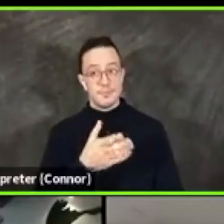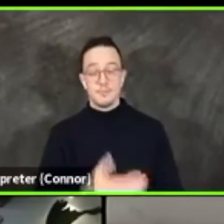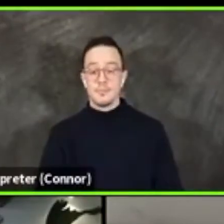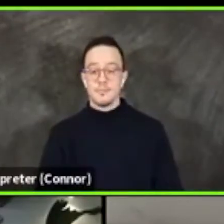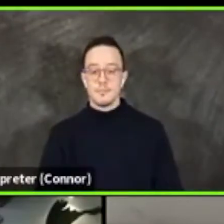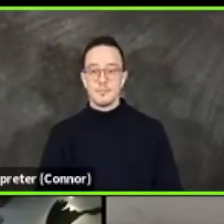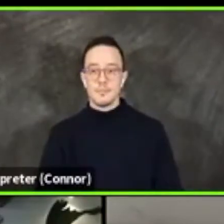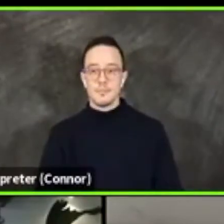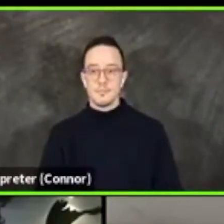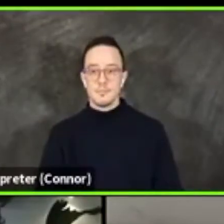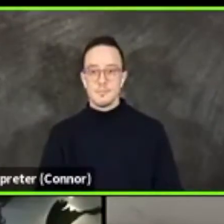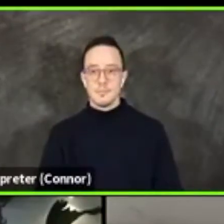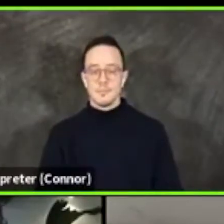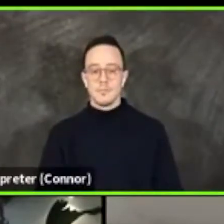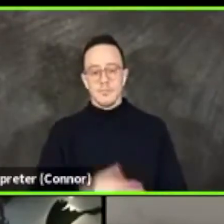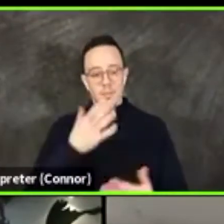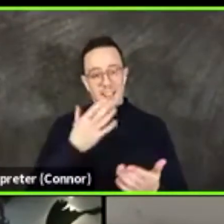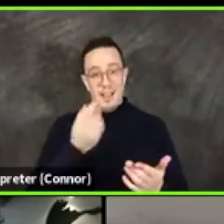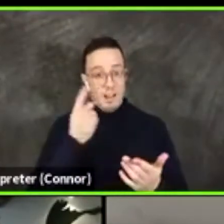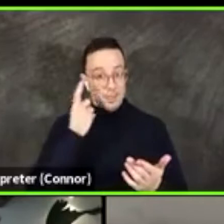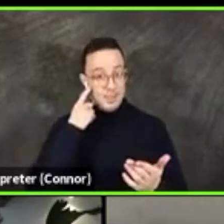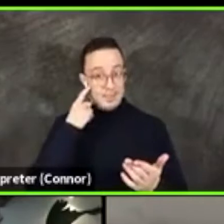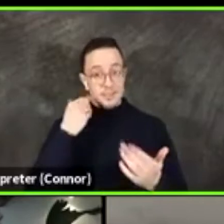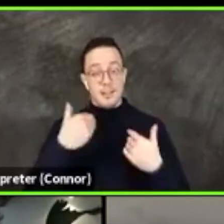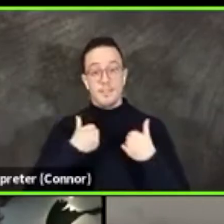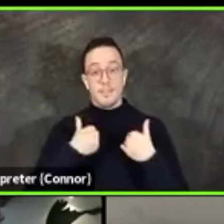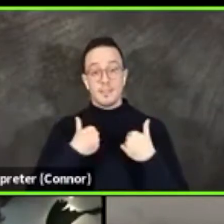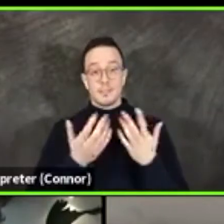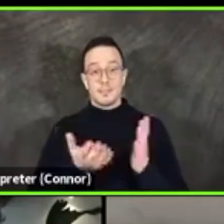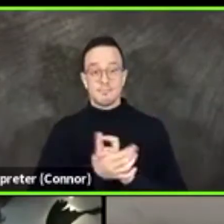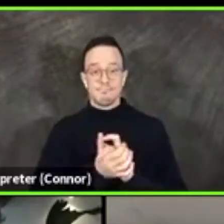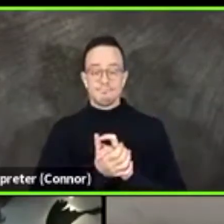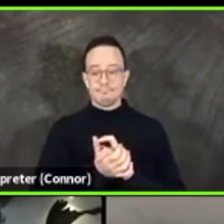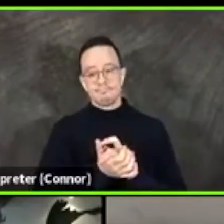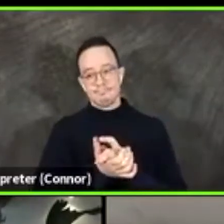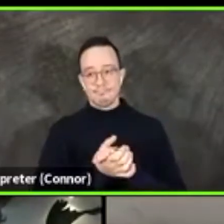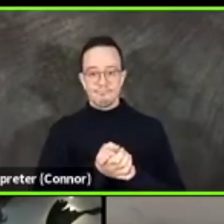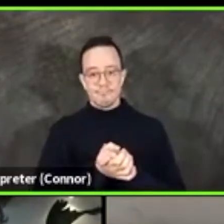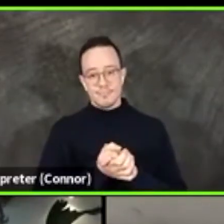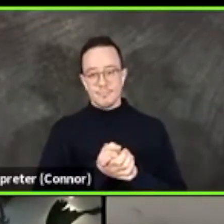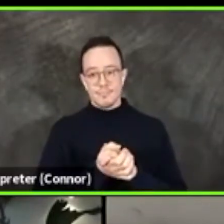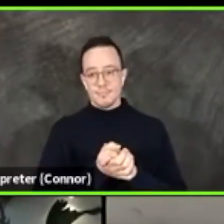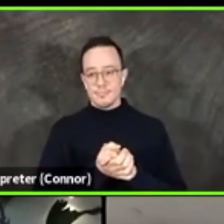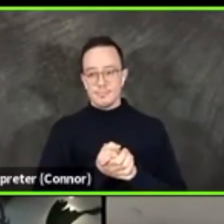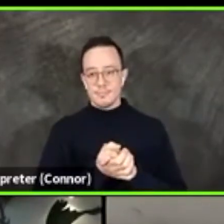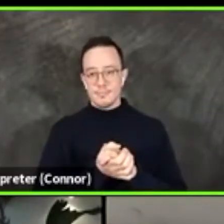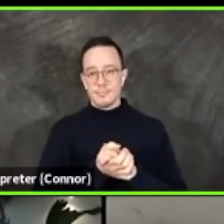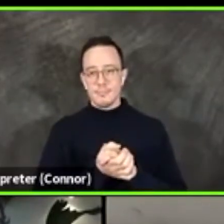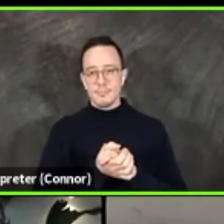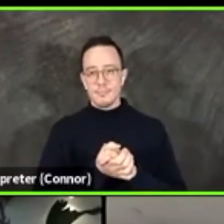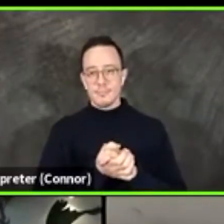AND I THINK, YOU KNOW, HAVING -- A POSITION, AT AN ARTS CENTER THAT'S